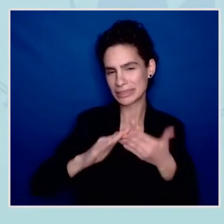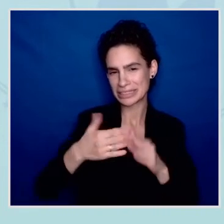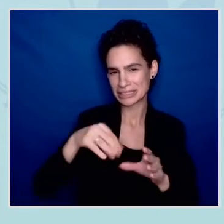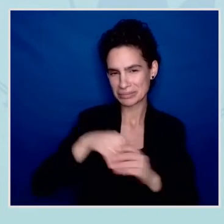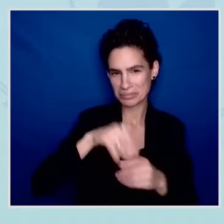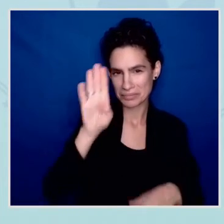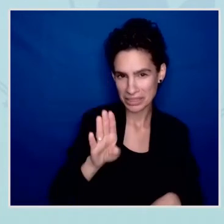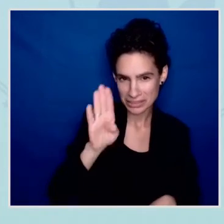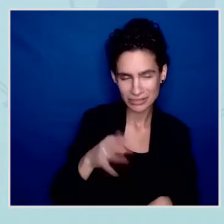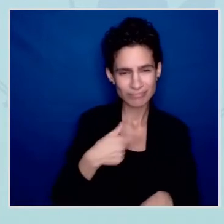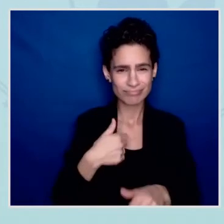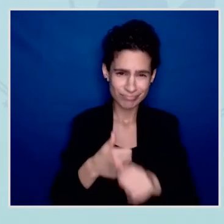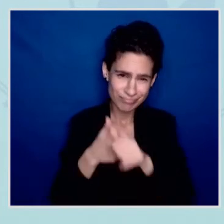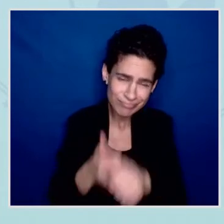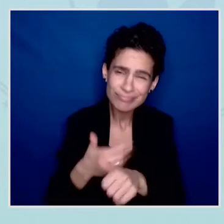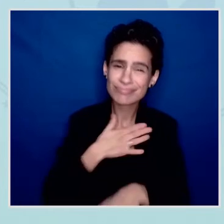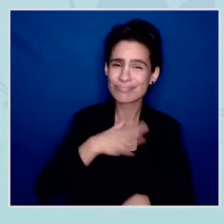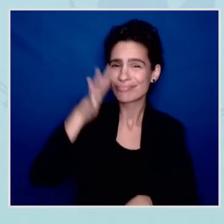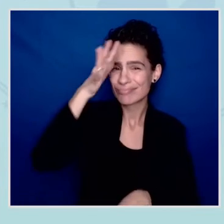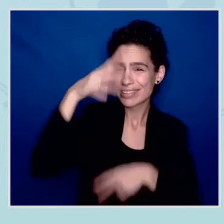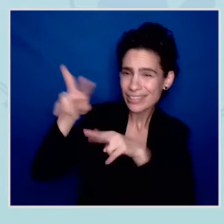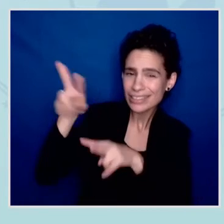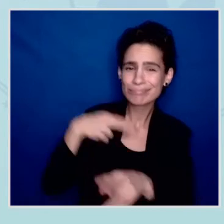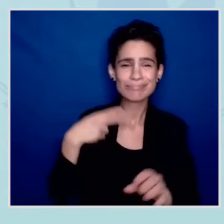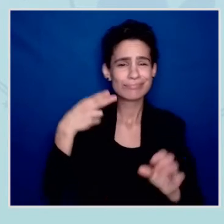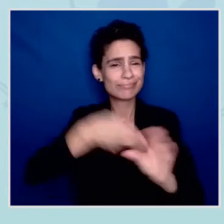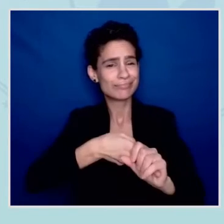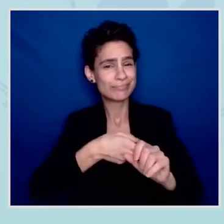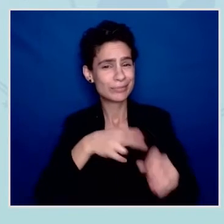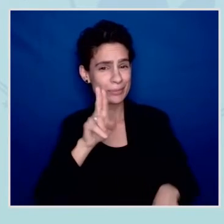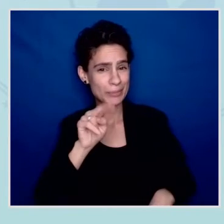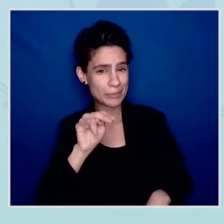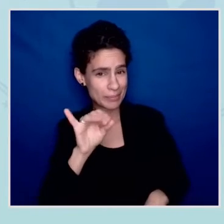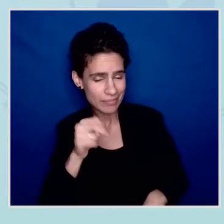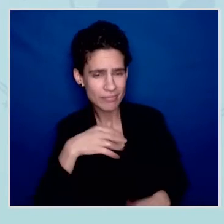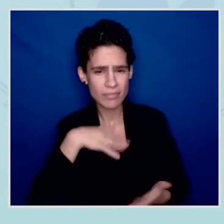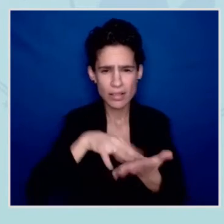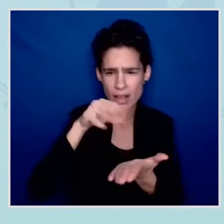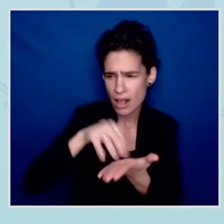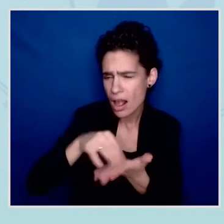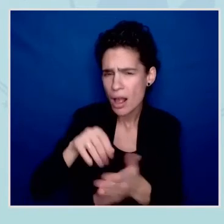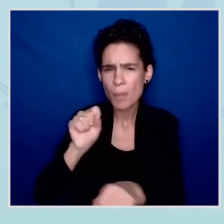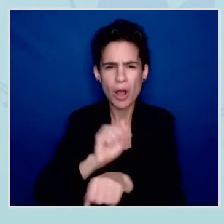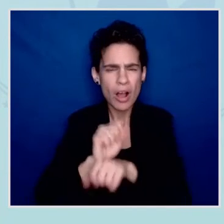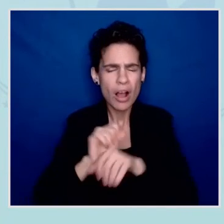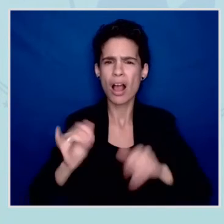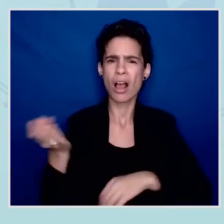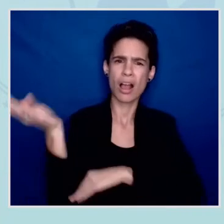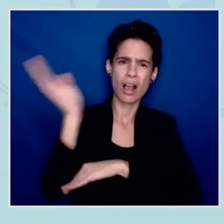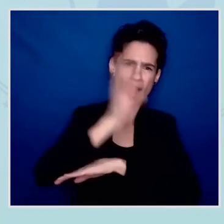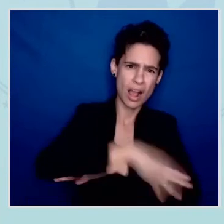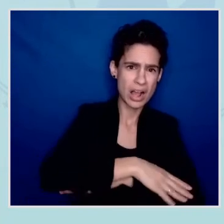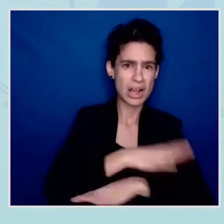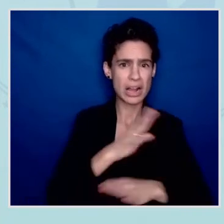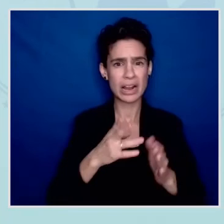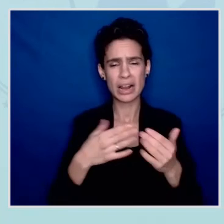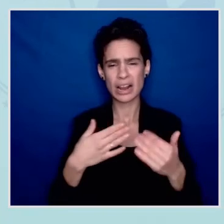MULTIRACIAL WORKING-CLASS NEIGHBORHOOD OF DORCHESTER IN THE CITY OF BOSTON.